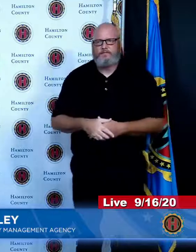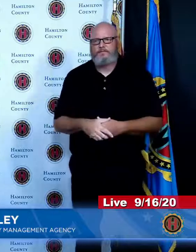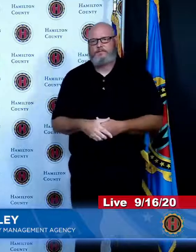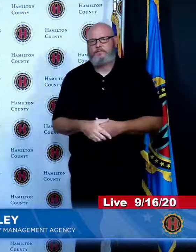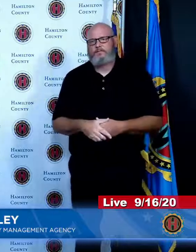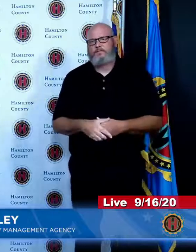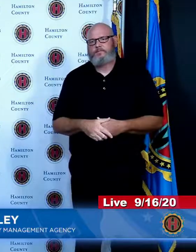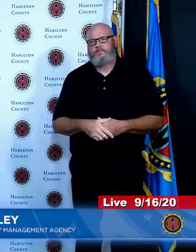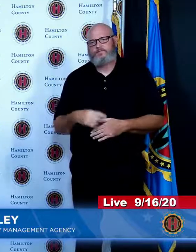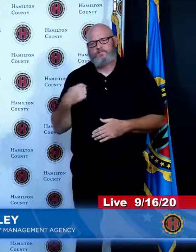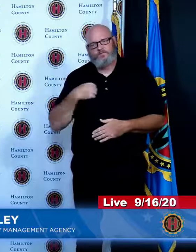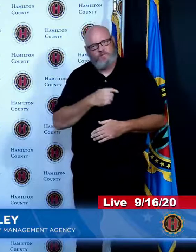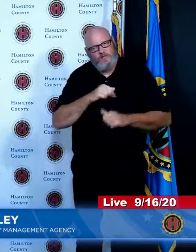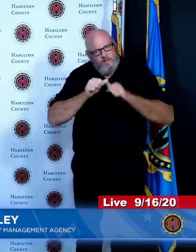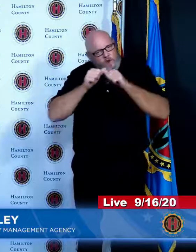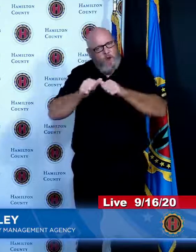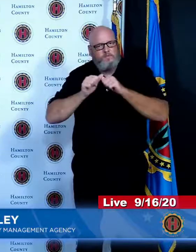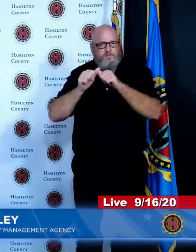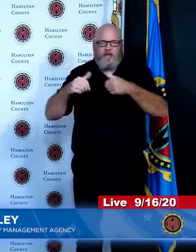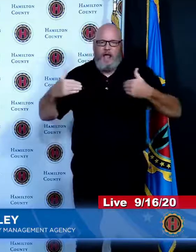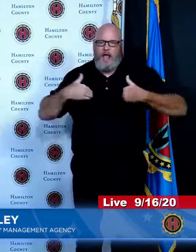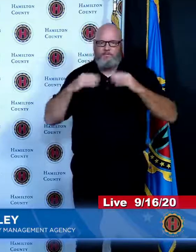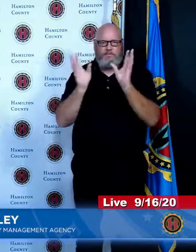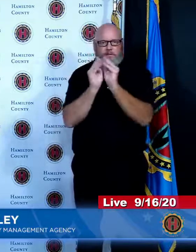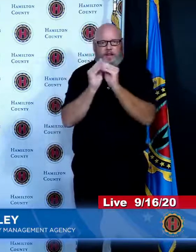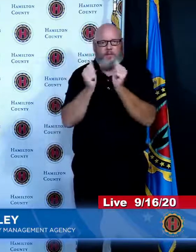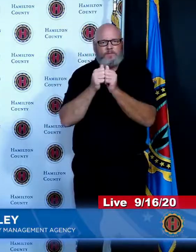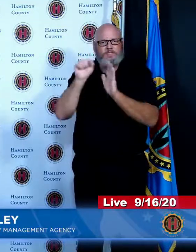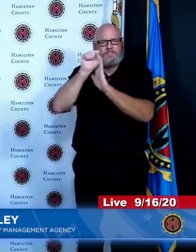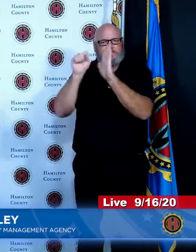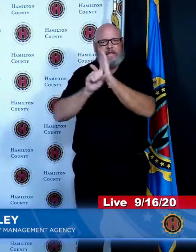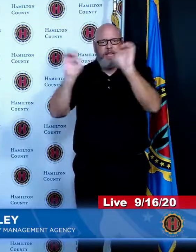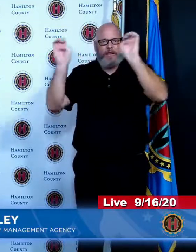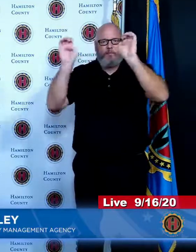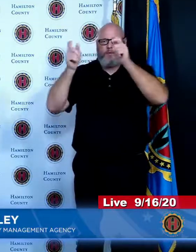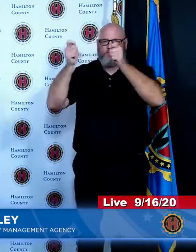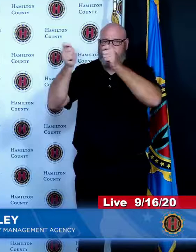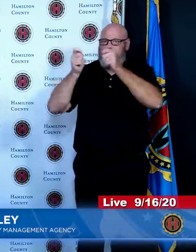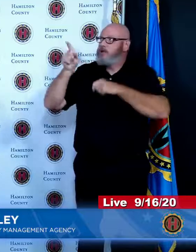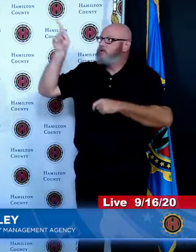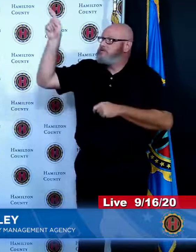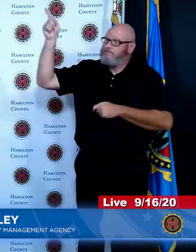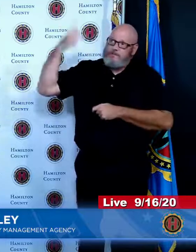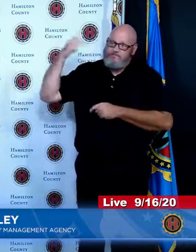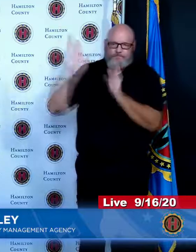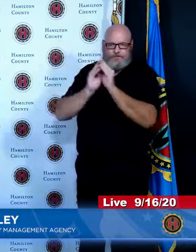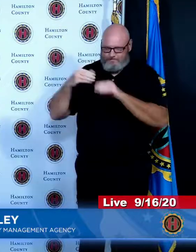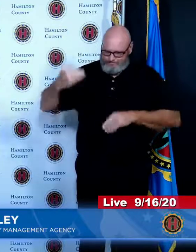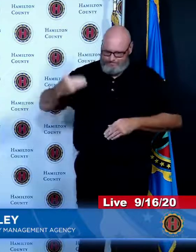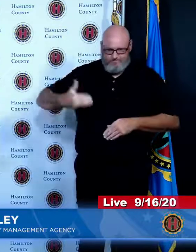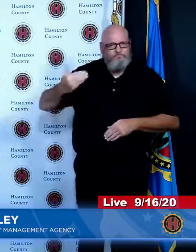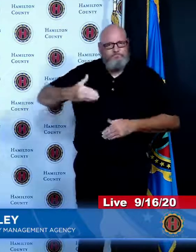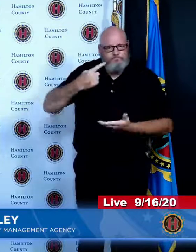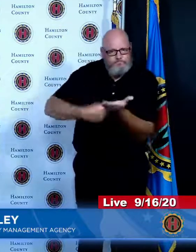Management Agency to see what they're going to be doing we're studying the CDC and ODH guidance and the information that's coming out